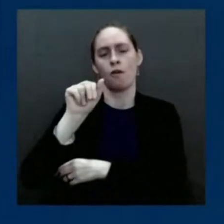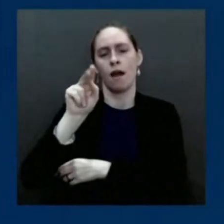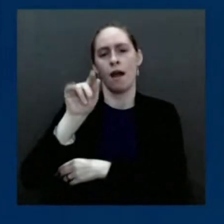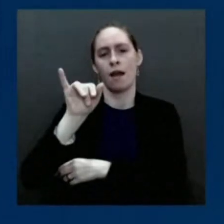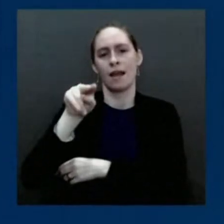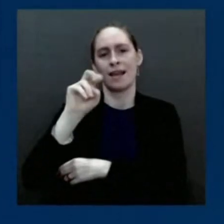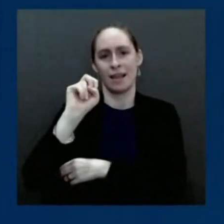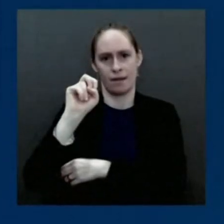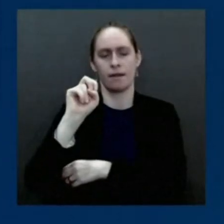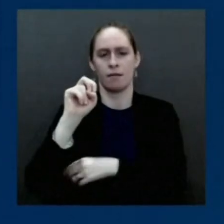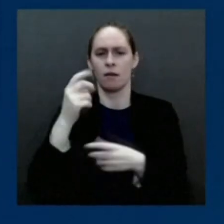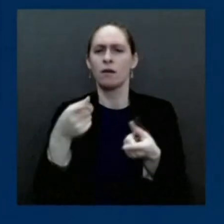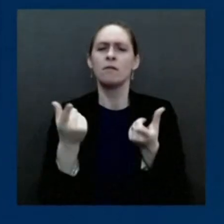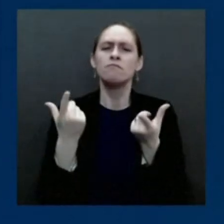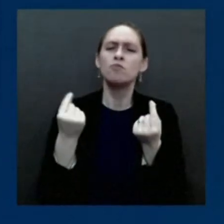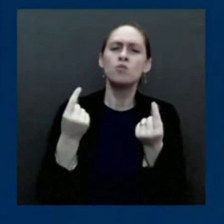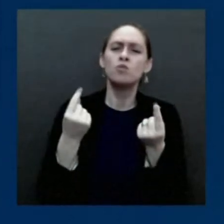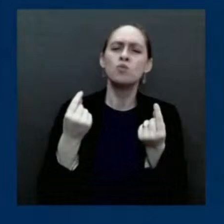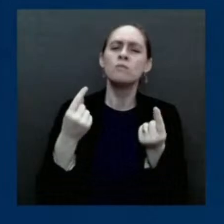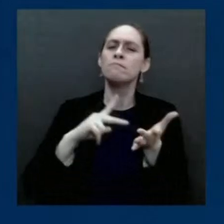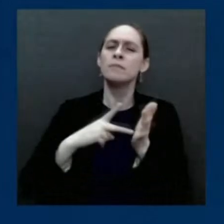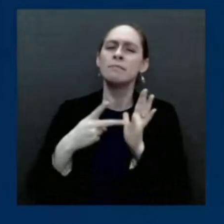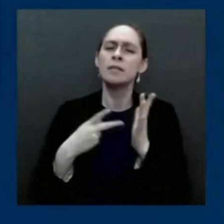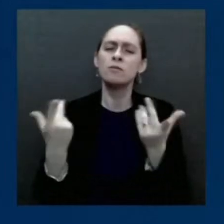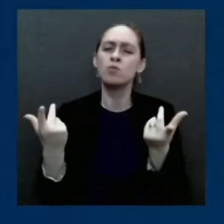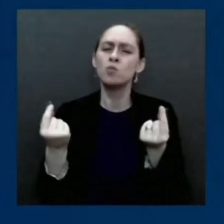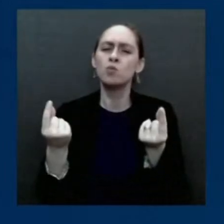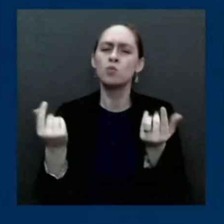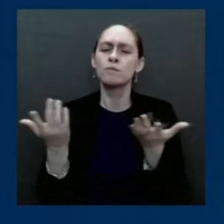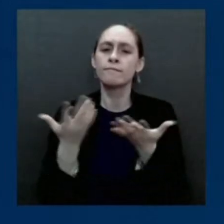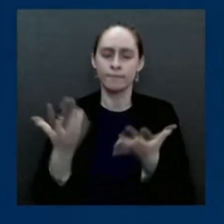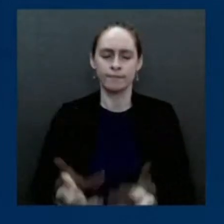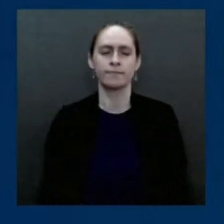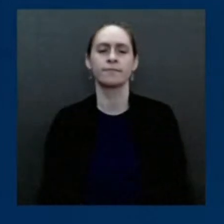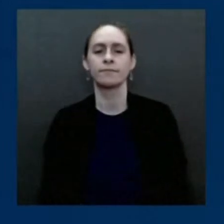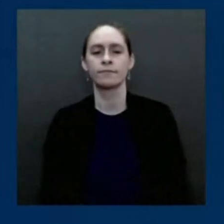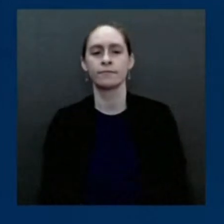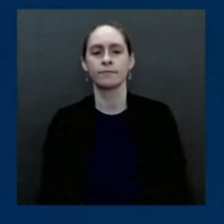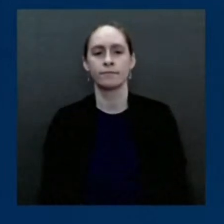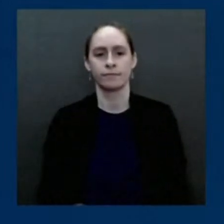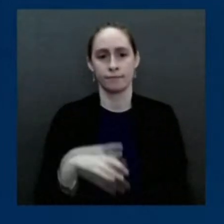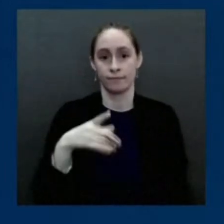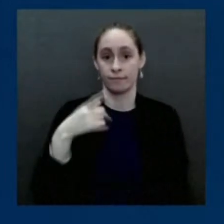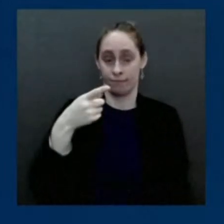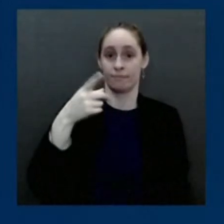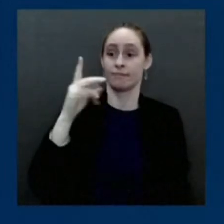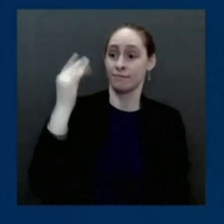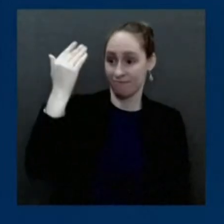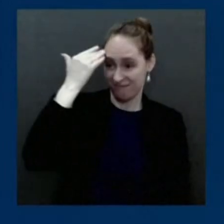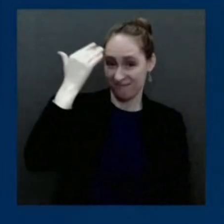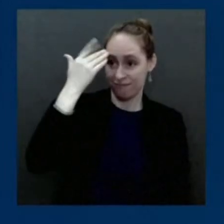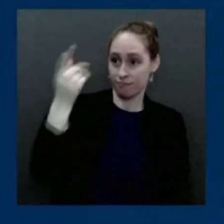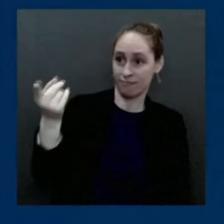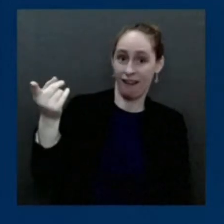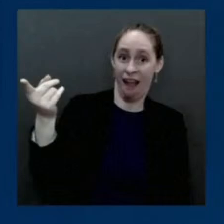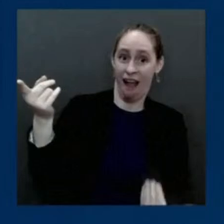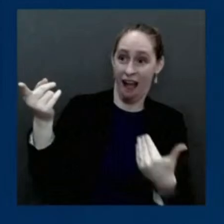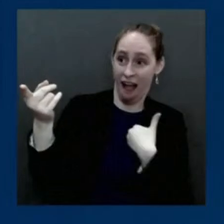HAVE TO HAVE BEEN EXPOSED TO SOMEONE WHO HAS DISEASE AND ARE UNSURE IF YOU YOURSELF WERE